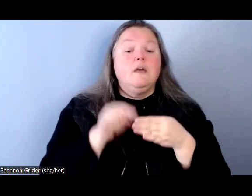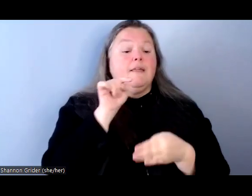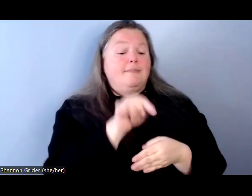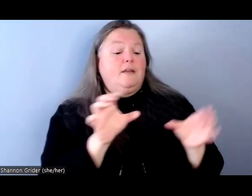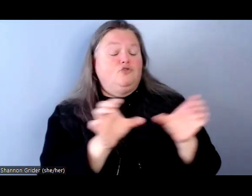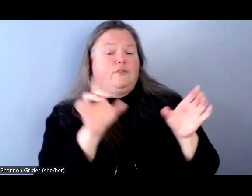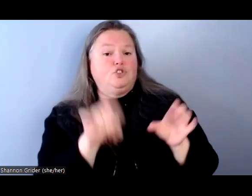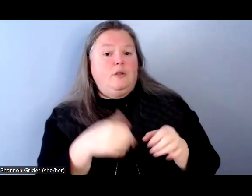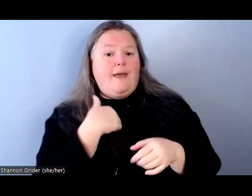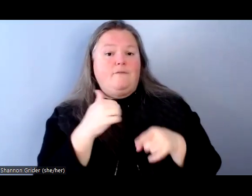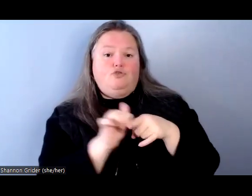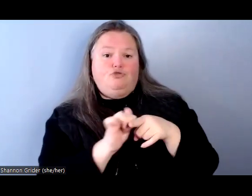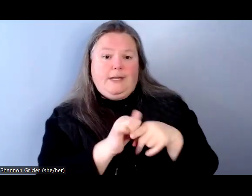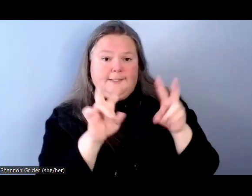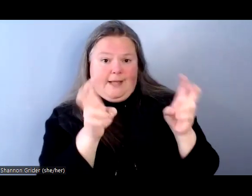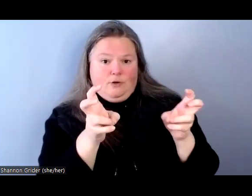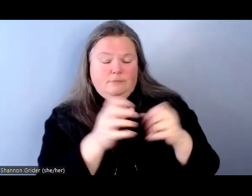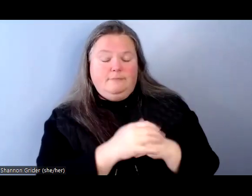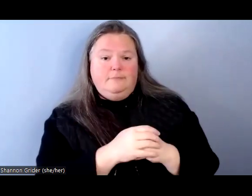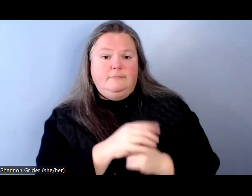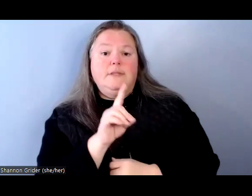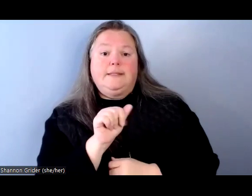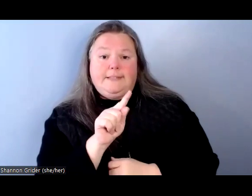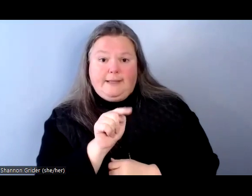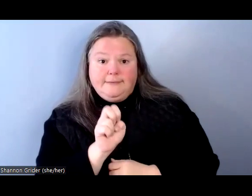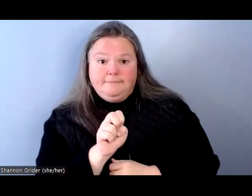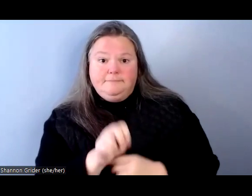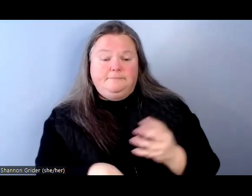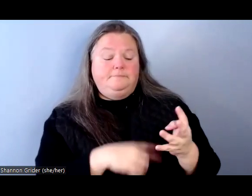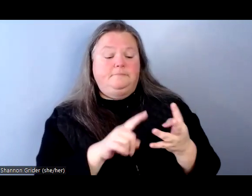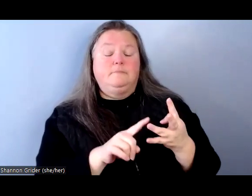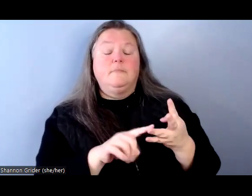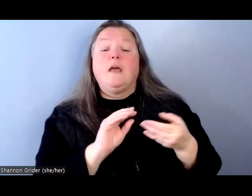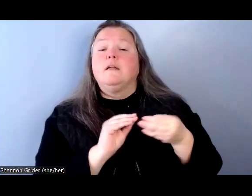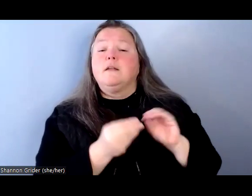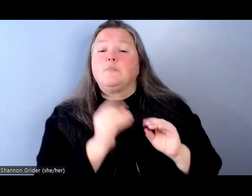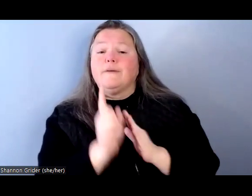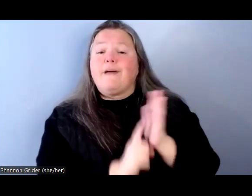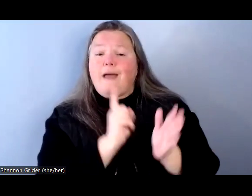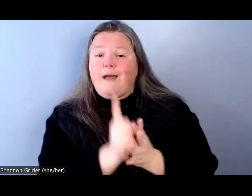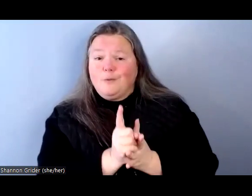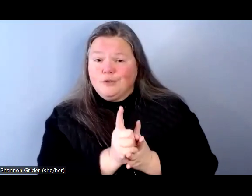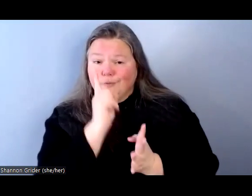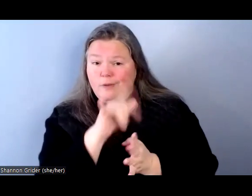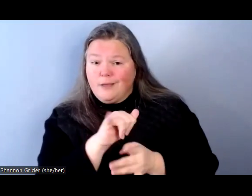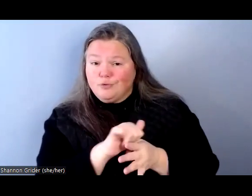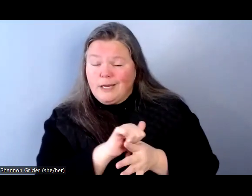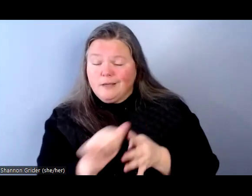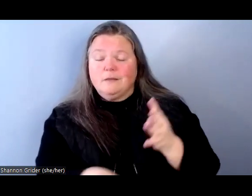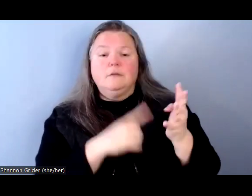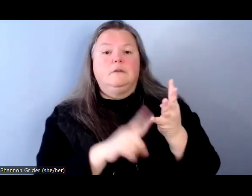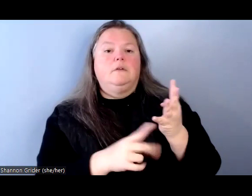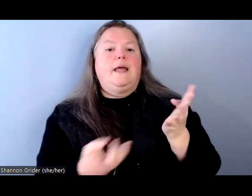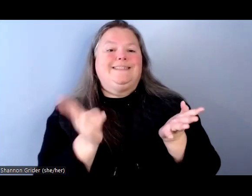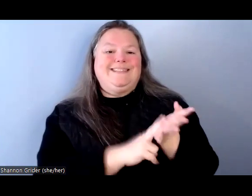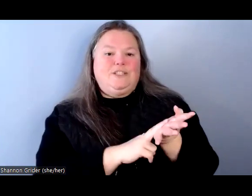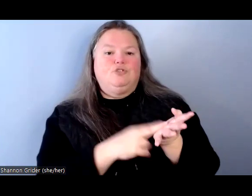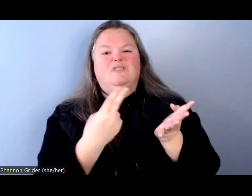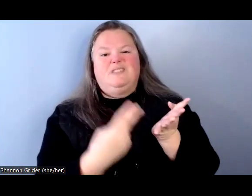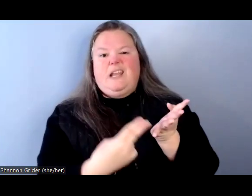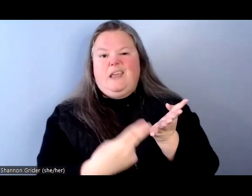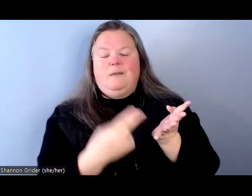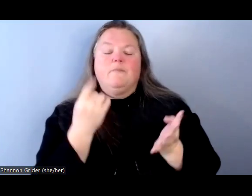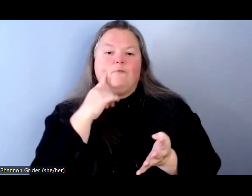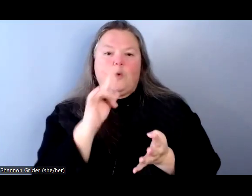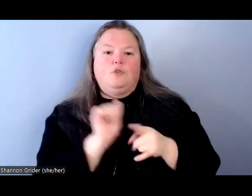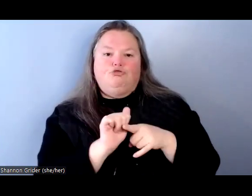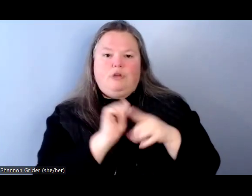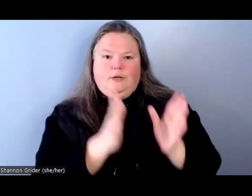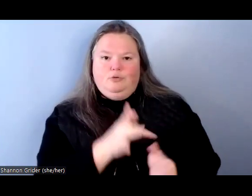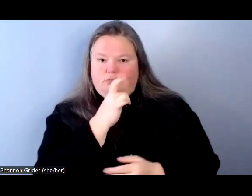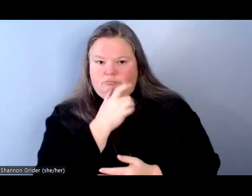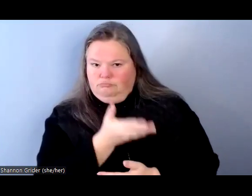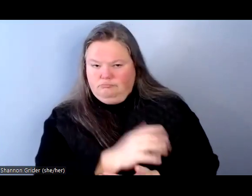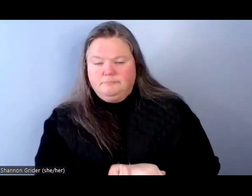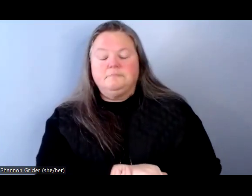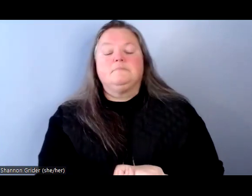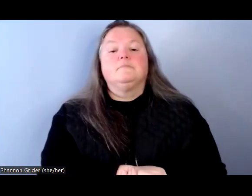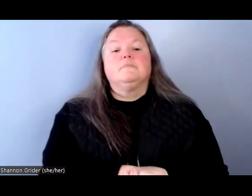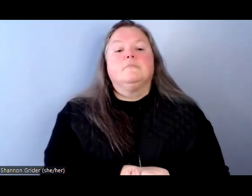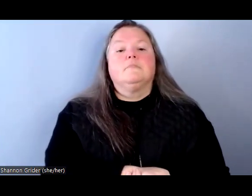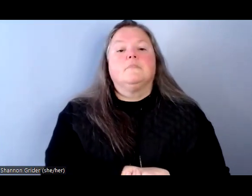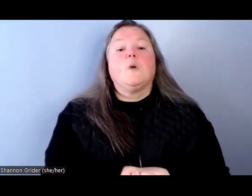that has the training title, date, number of hours and a signature or name of the trainer.